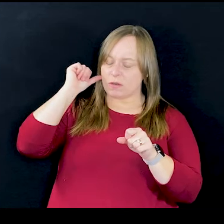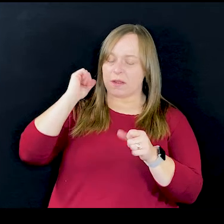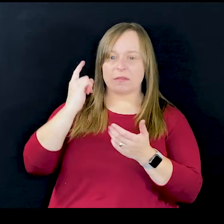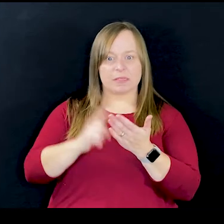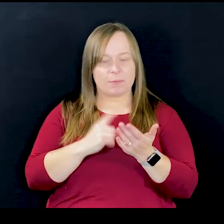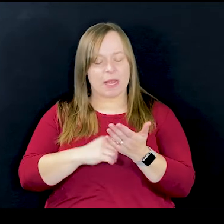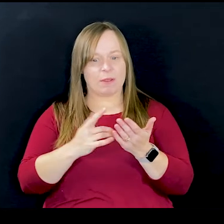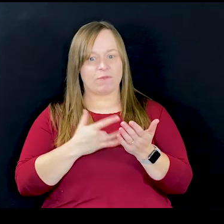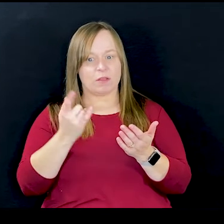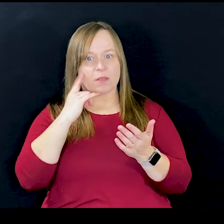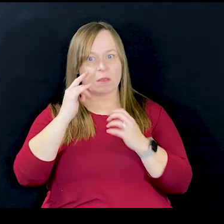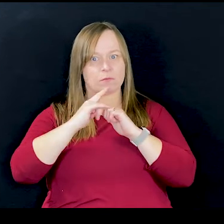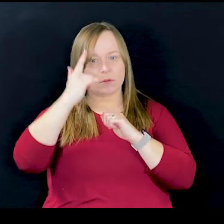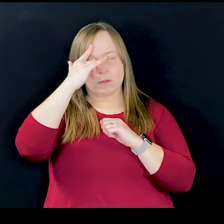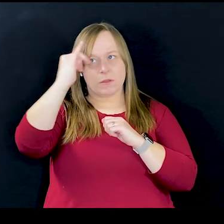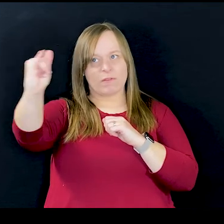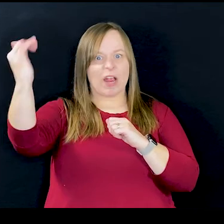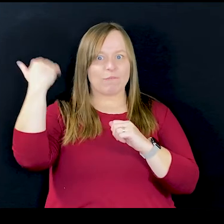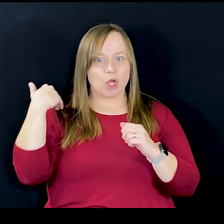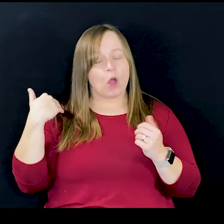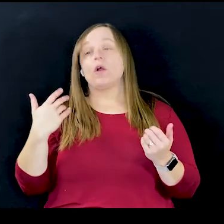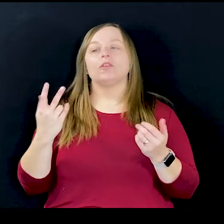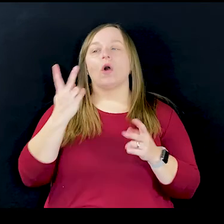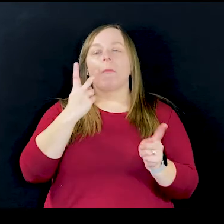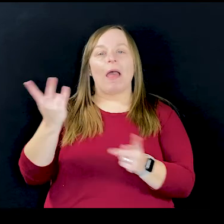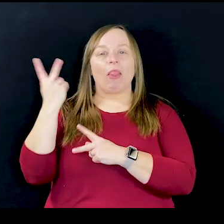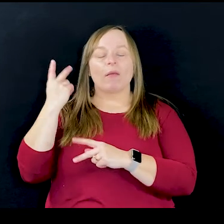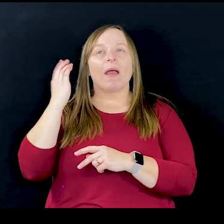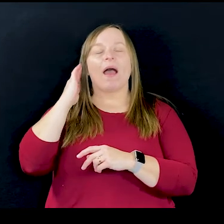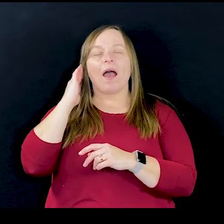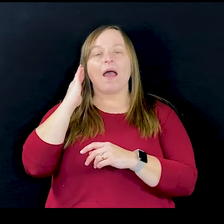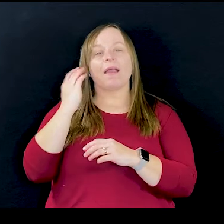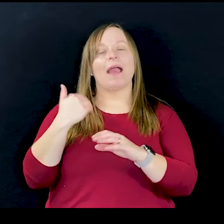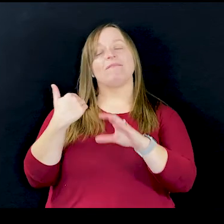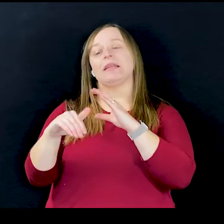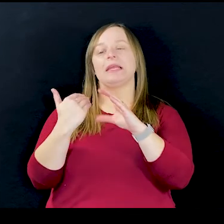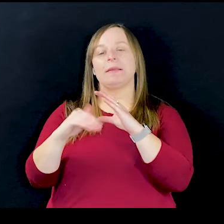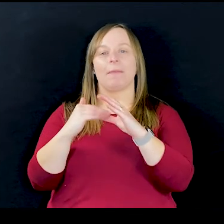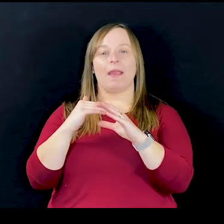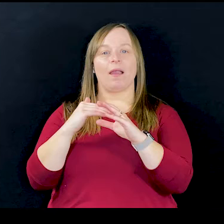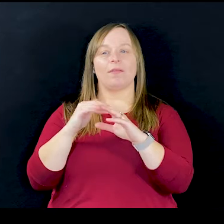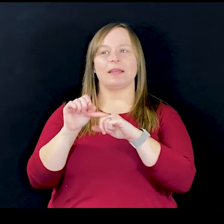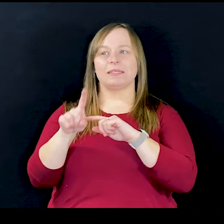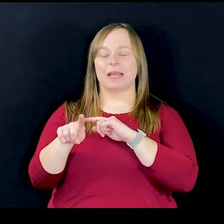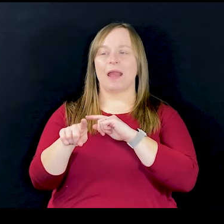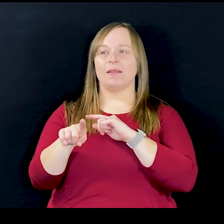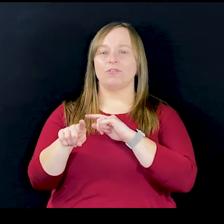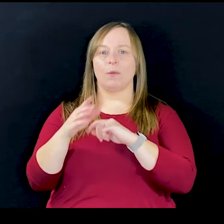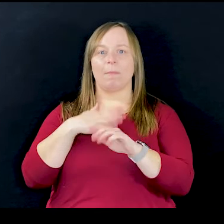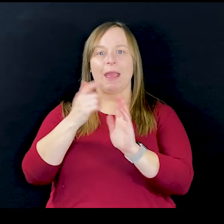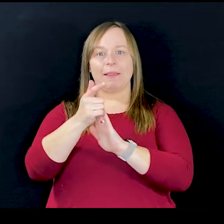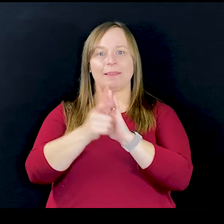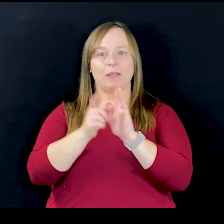Other times, it feels interminable. And I looked back, and I have an email that I sent to my legal